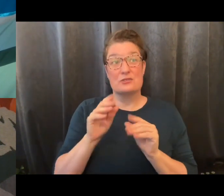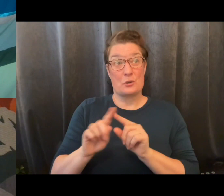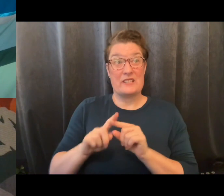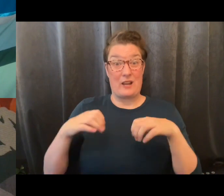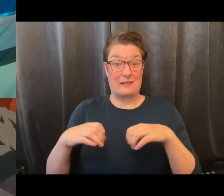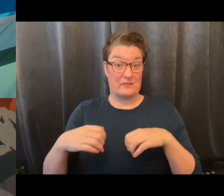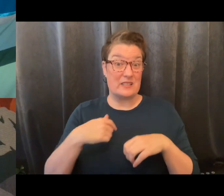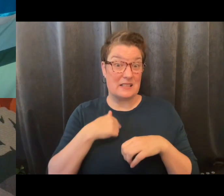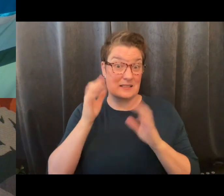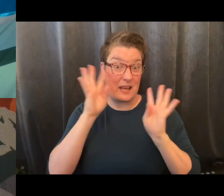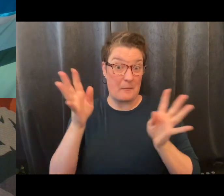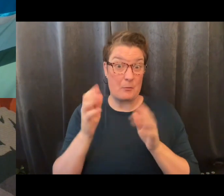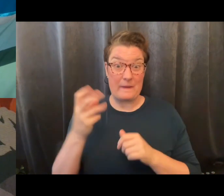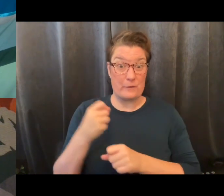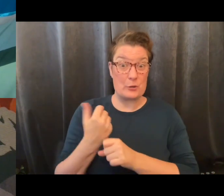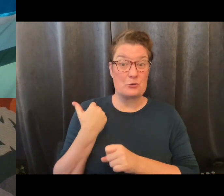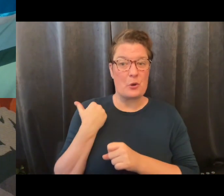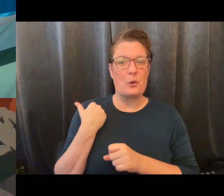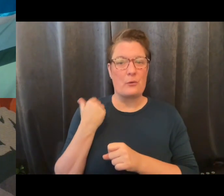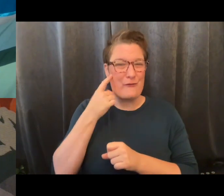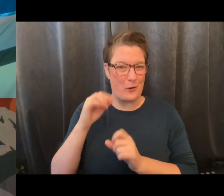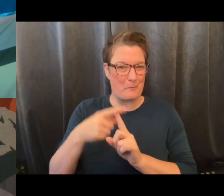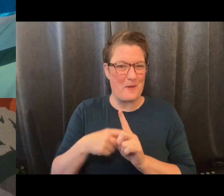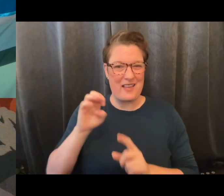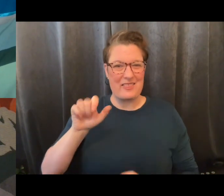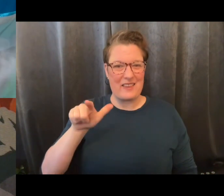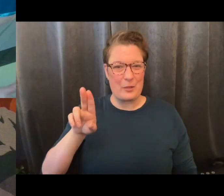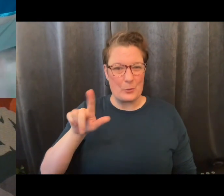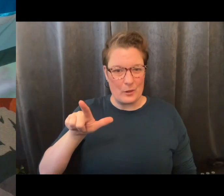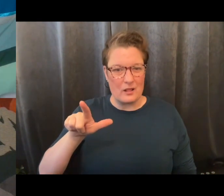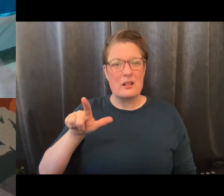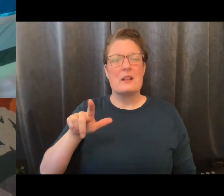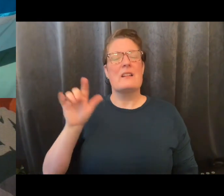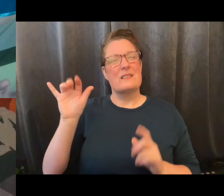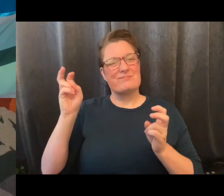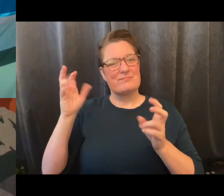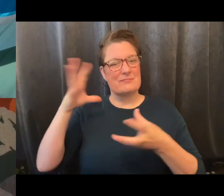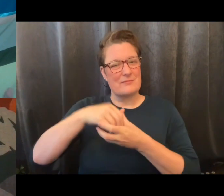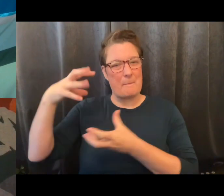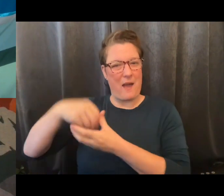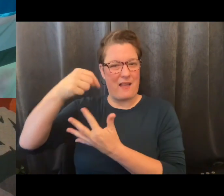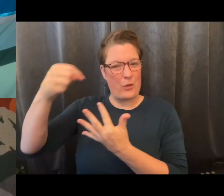years ago are kind of a combination of doing those other practices for many years in different forms.